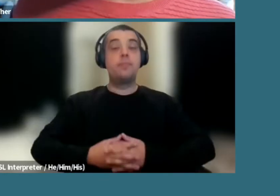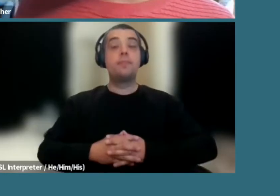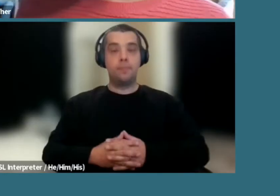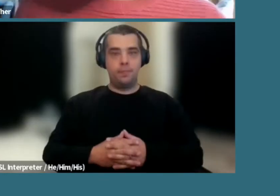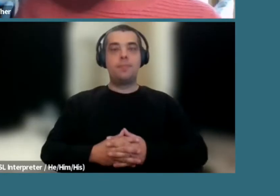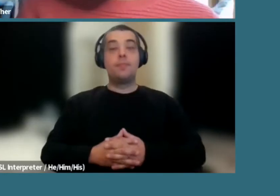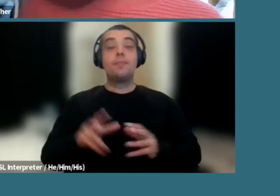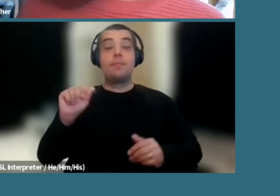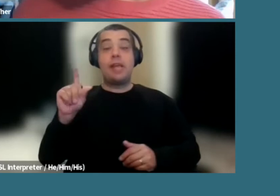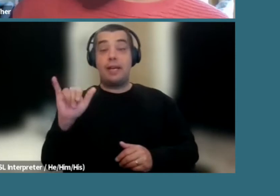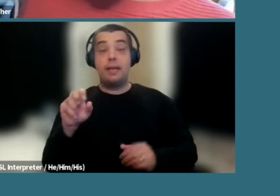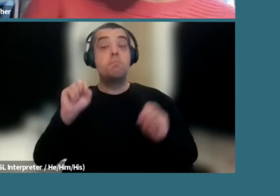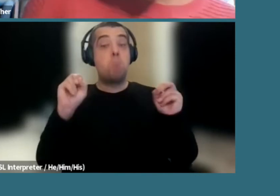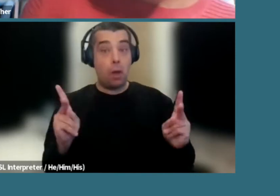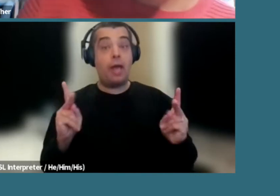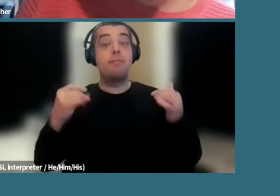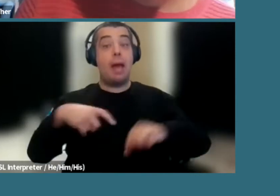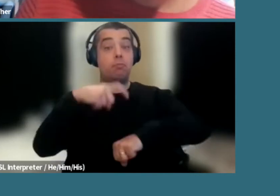Alright, so we're at that one six time